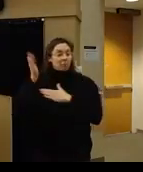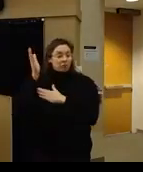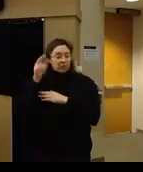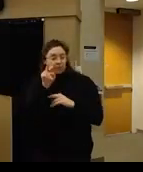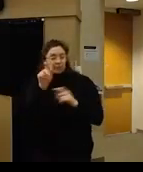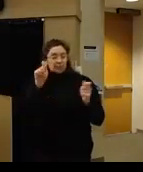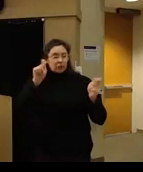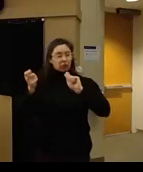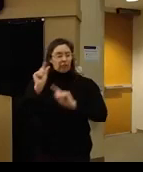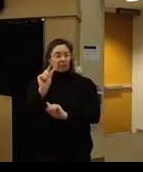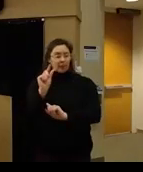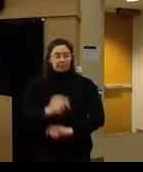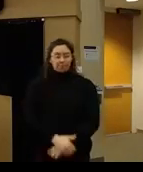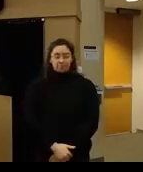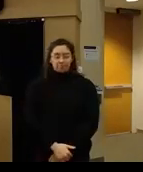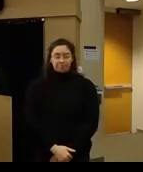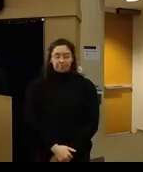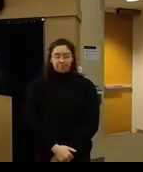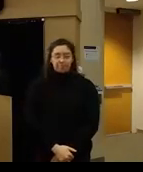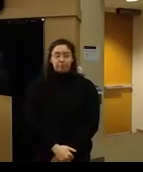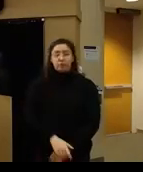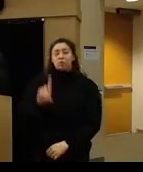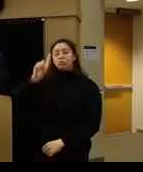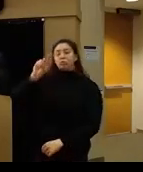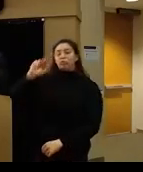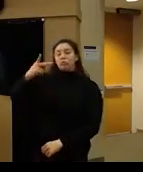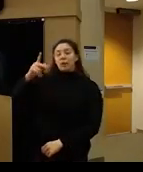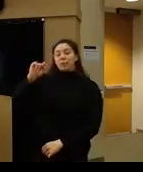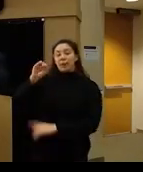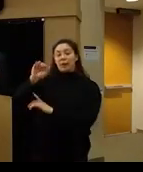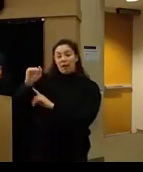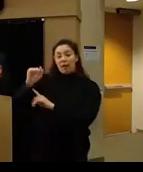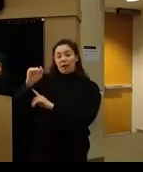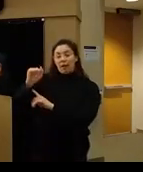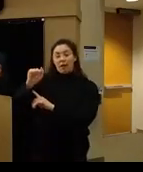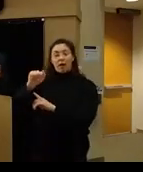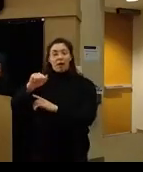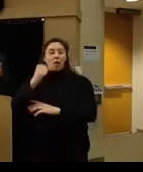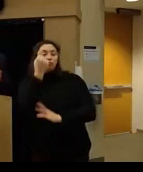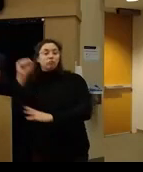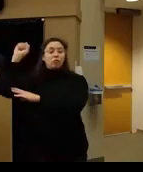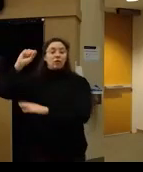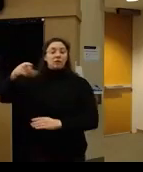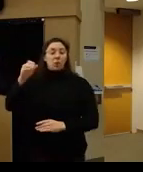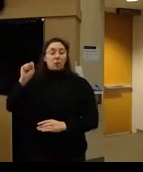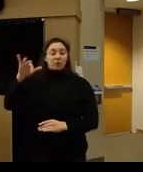slightly uh from drap Dom media to protest psychosis is the same but now it's racism and